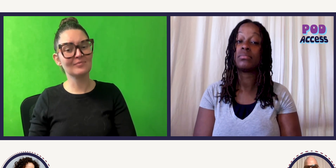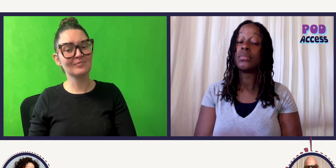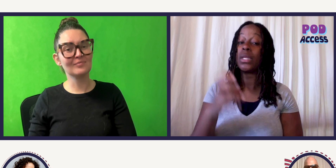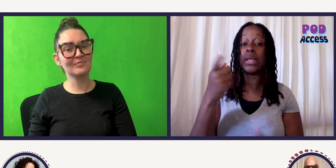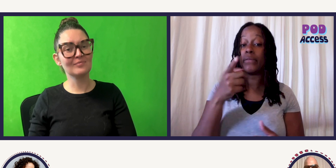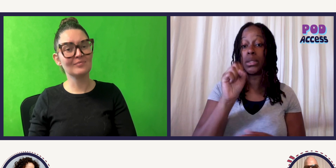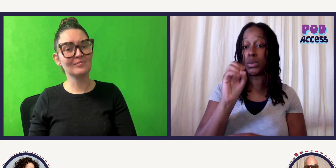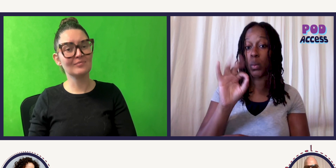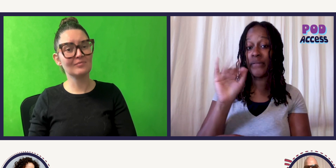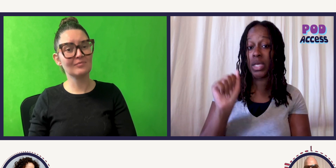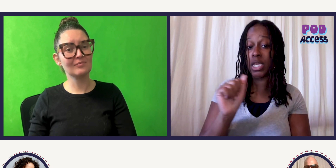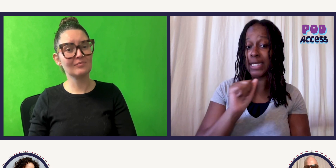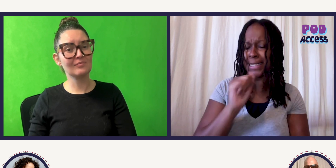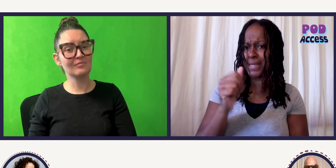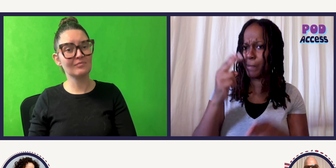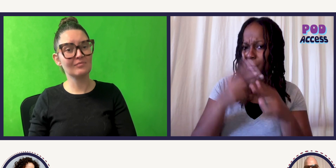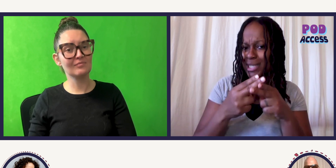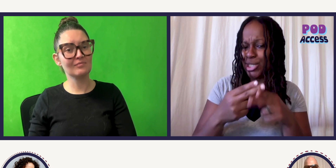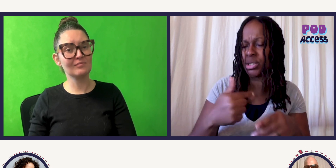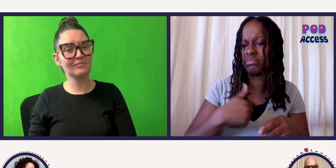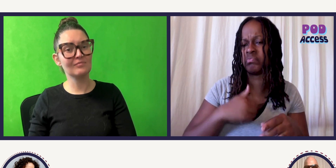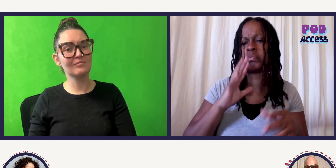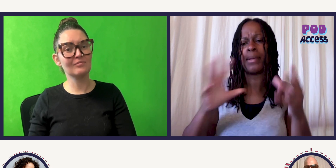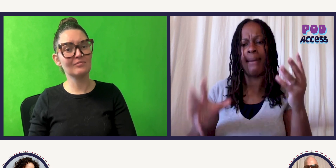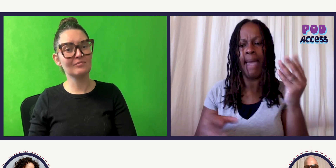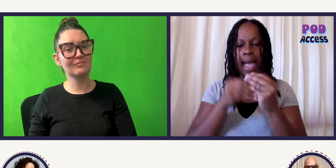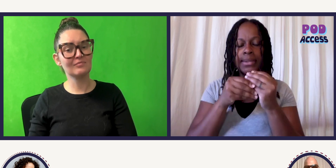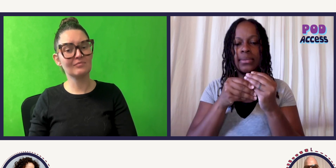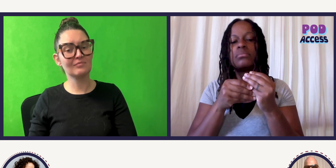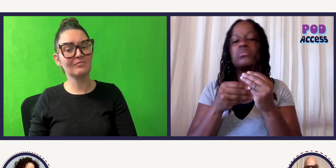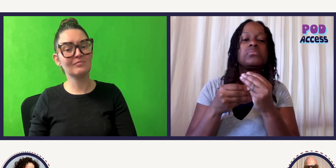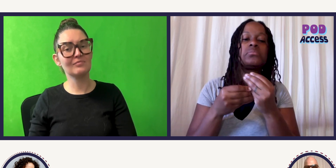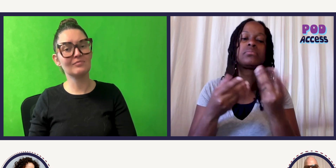And even though Sofia didn’t mention it, I’m going to add in the importance of snacks.